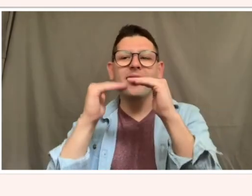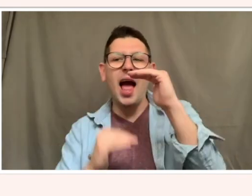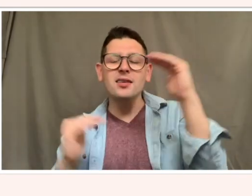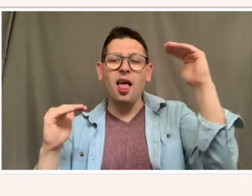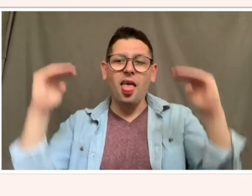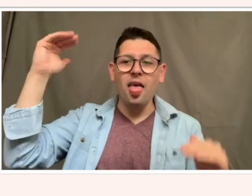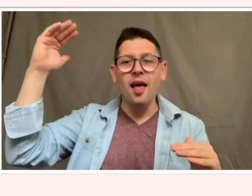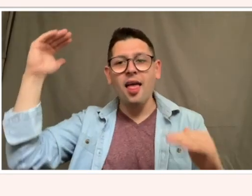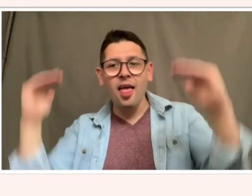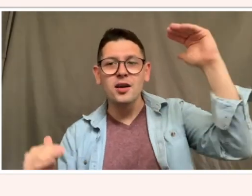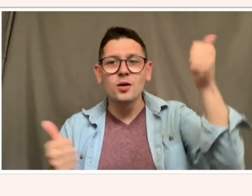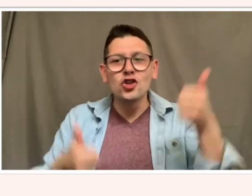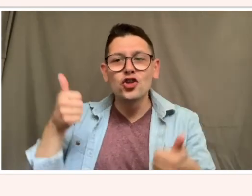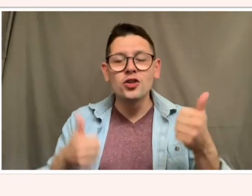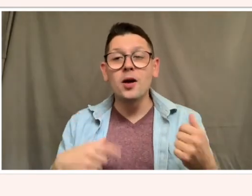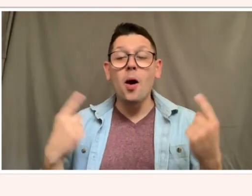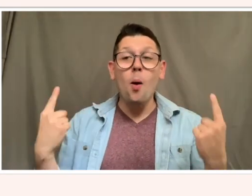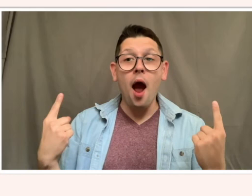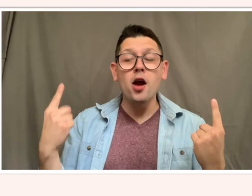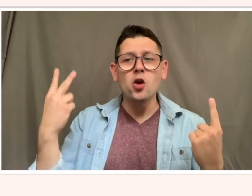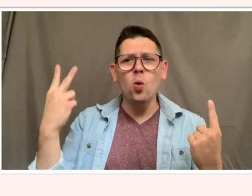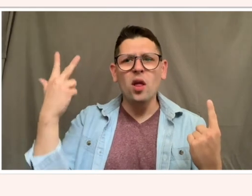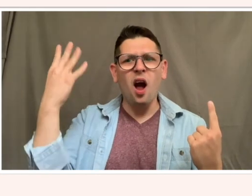if they pick a card that doesn't have the same number of grasshoppers then